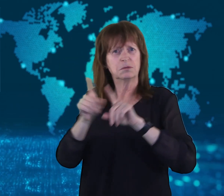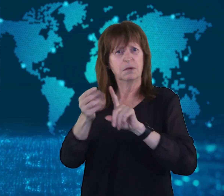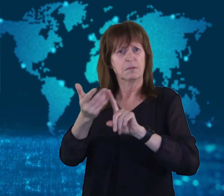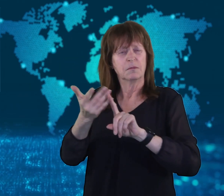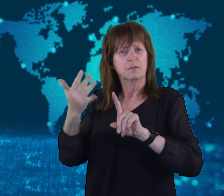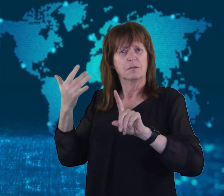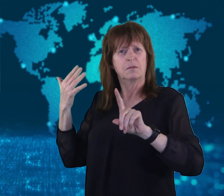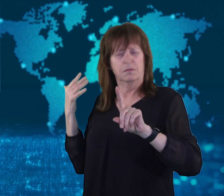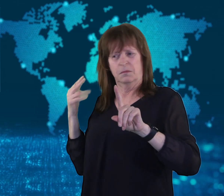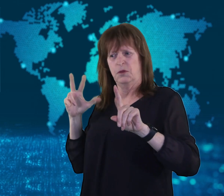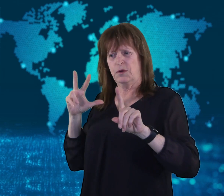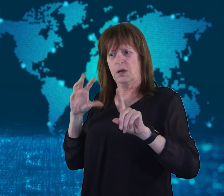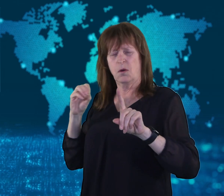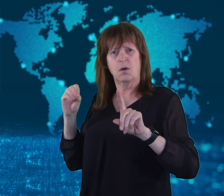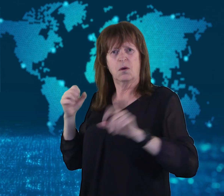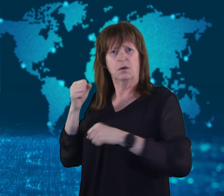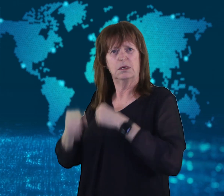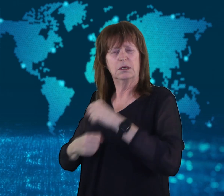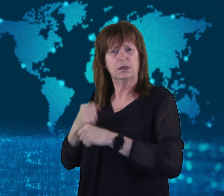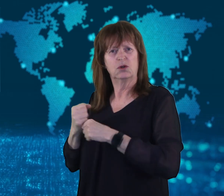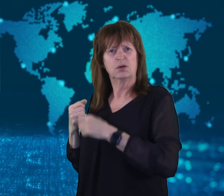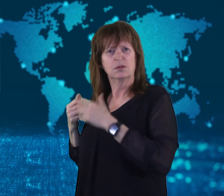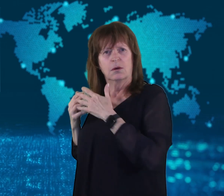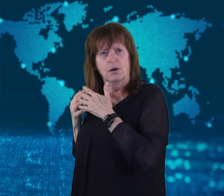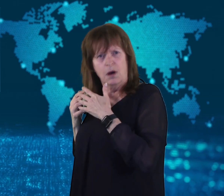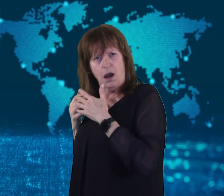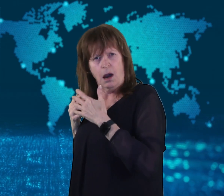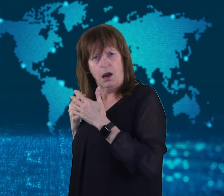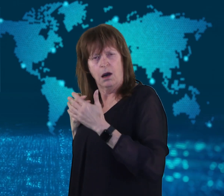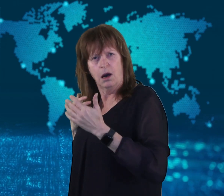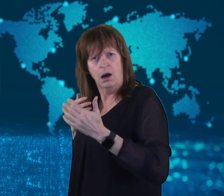as many as 300 years away.